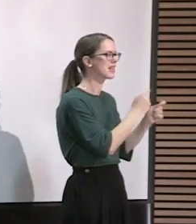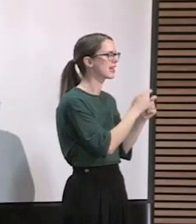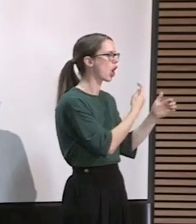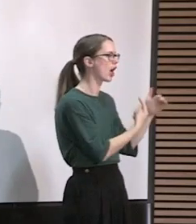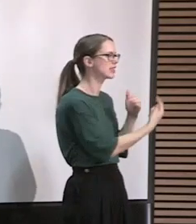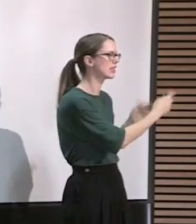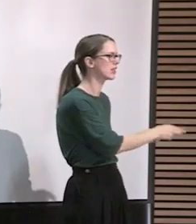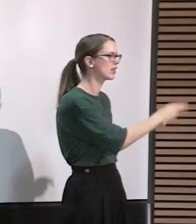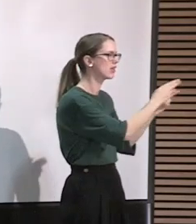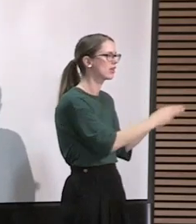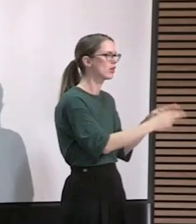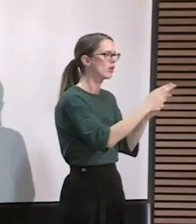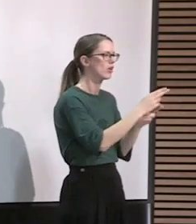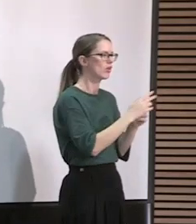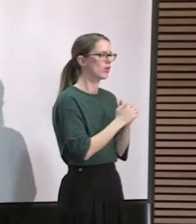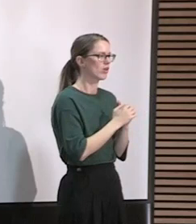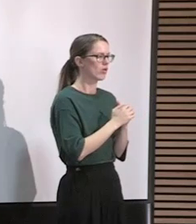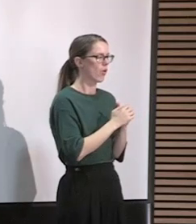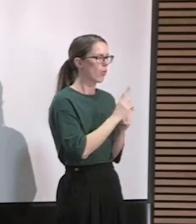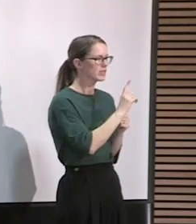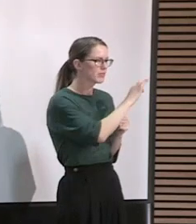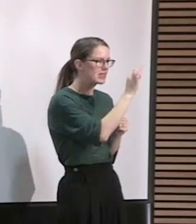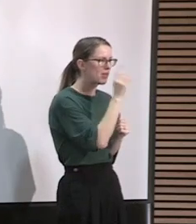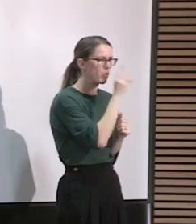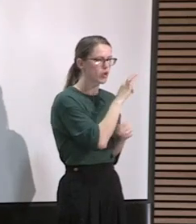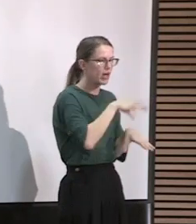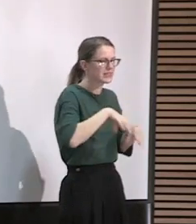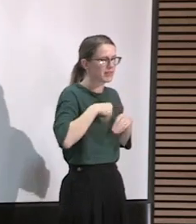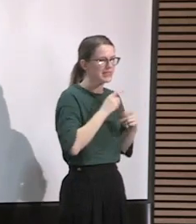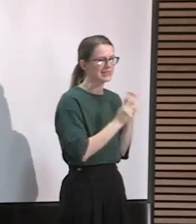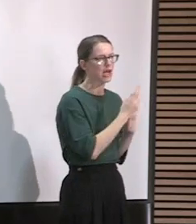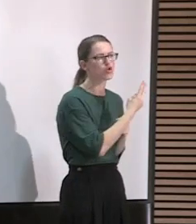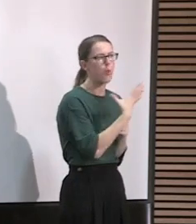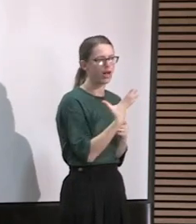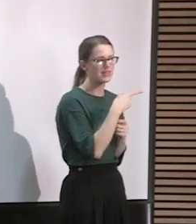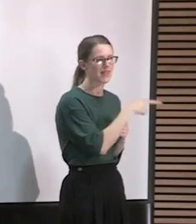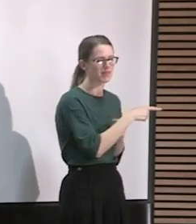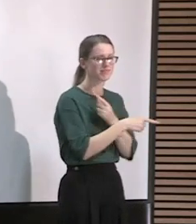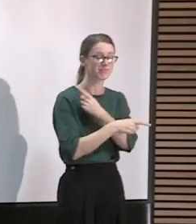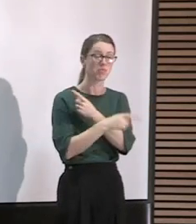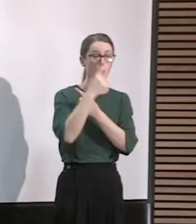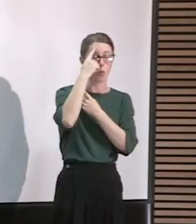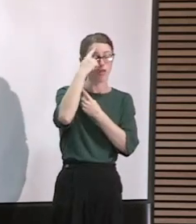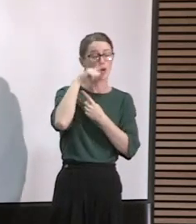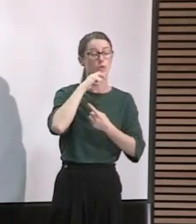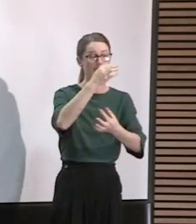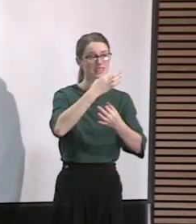helpful in that regard. On testing in managed isolation, what percentage of people are not being tested twice before they leave the